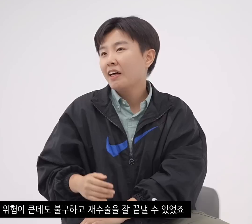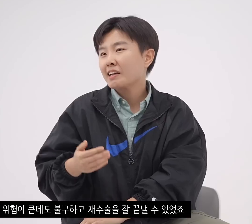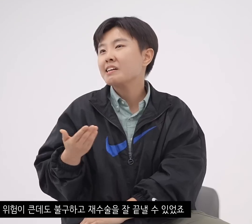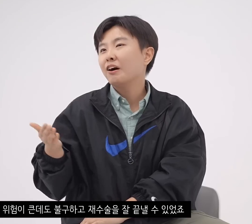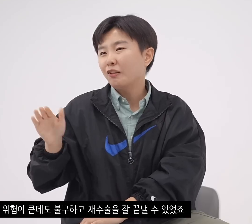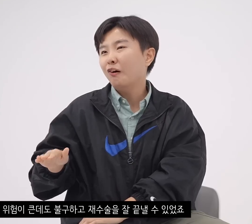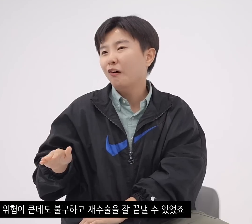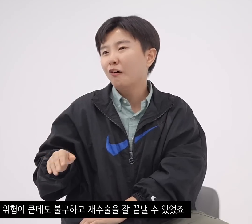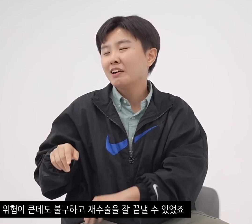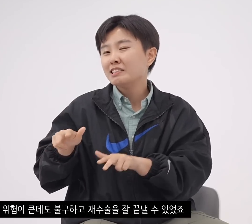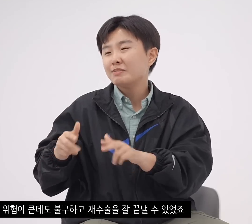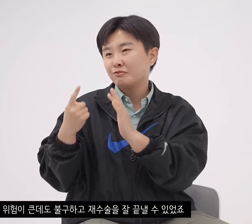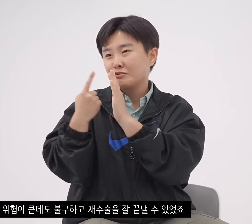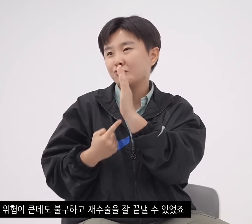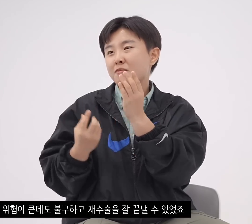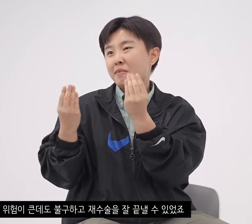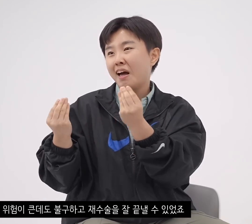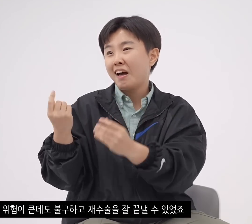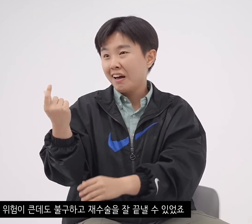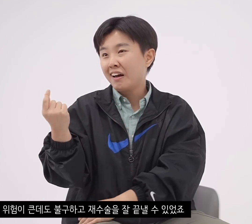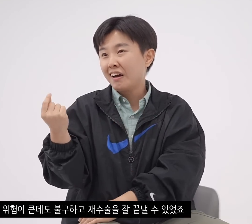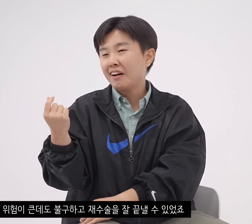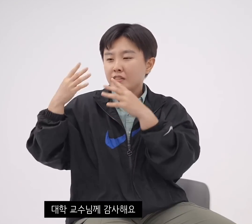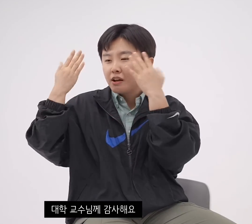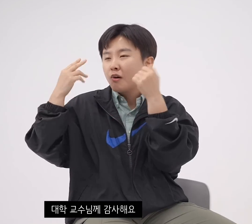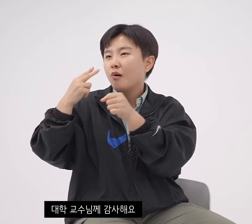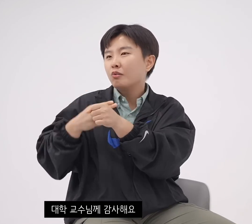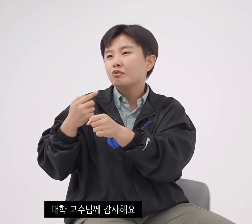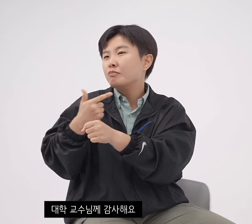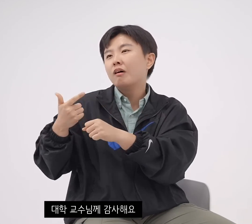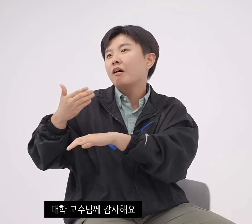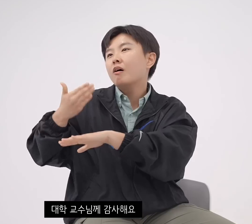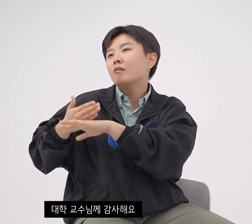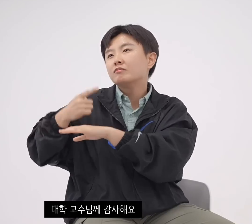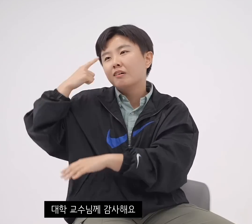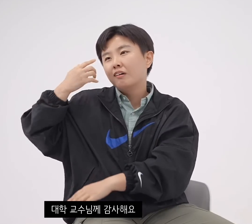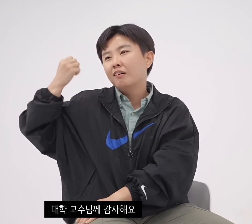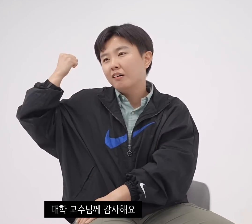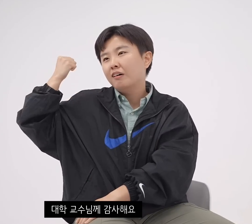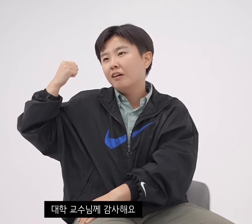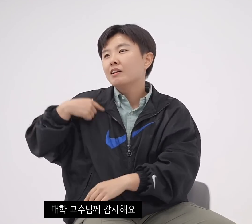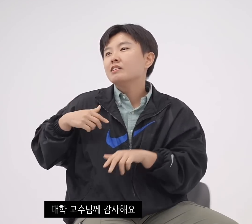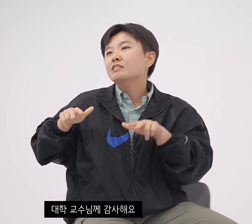Even though the risk was high, I was able to successfully complete the reoperation. Thank you to the professor at the university.